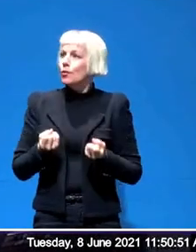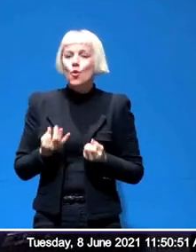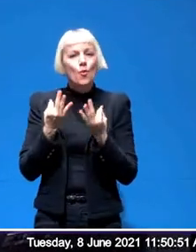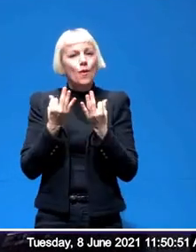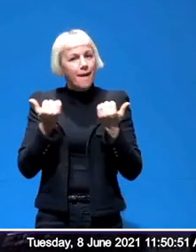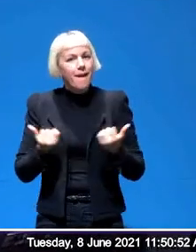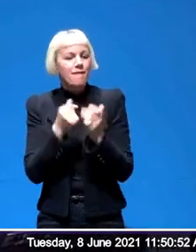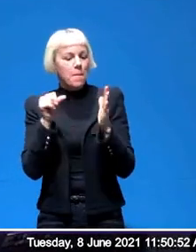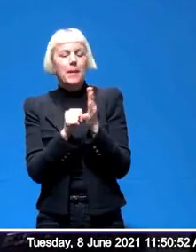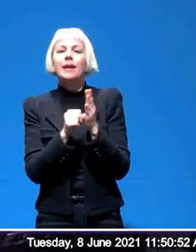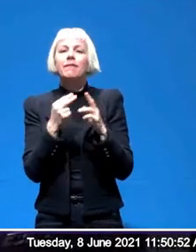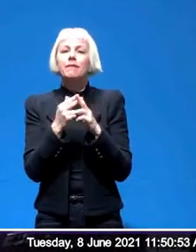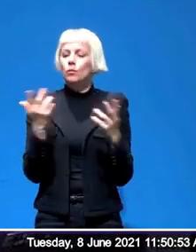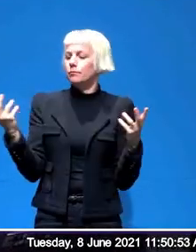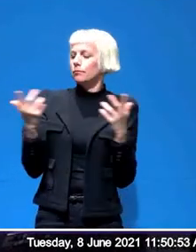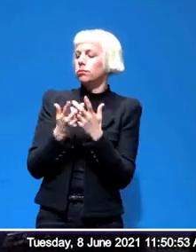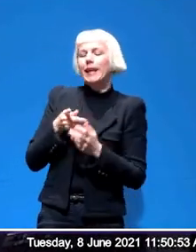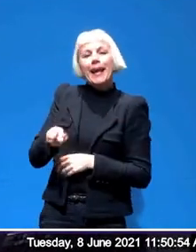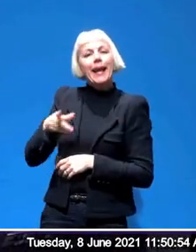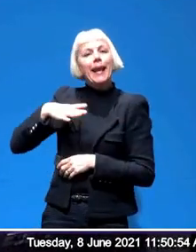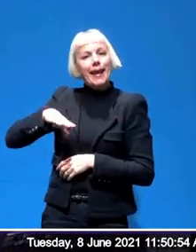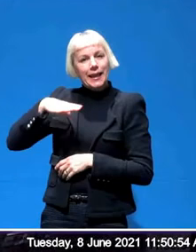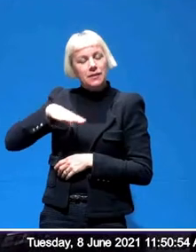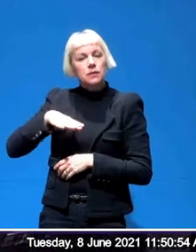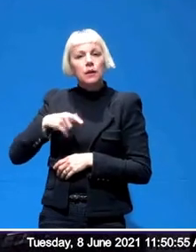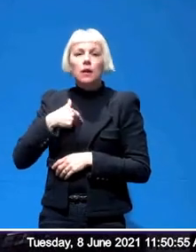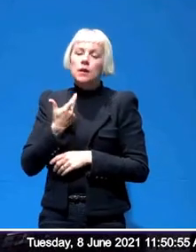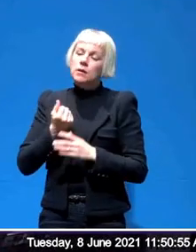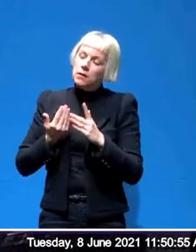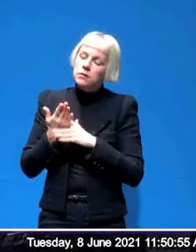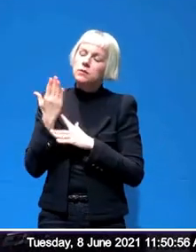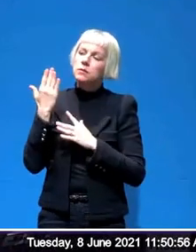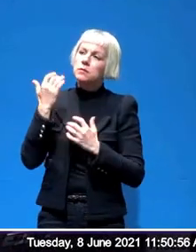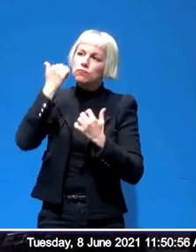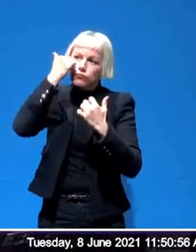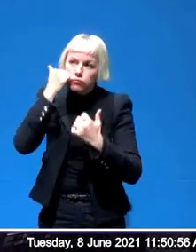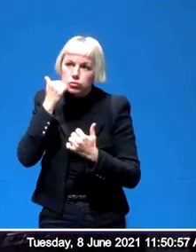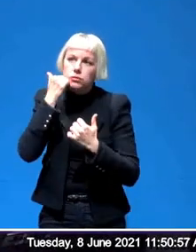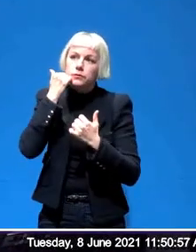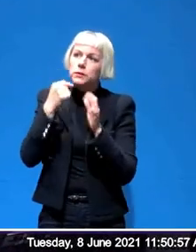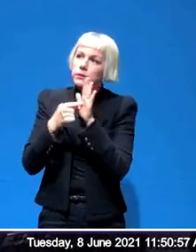We needed to go through the process of proving what Daniel's needs were.